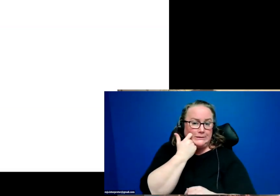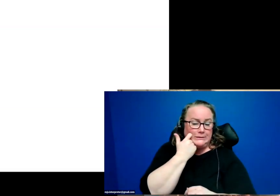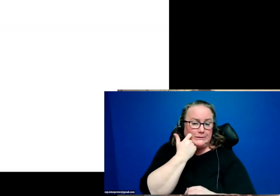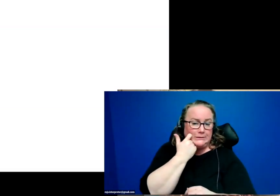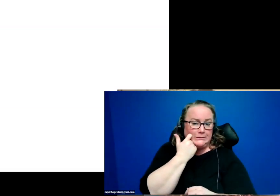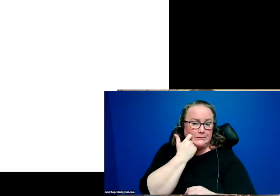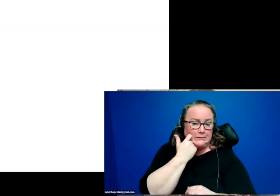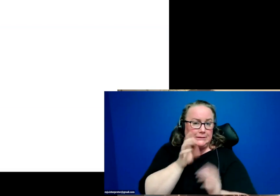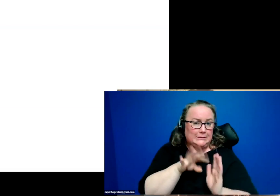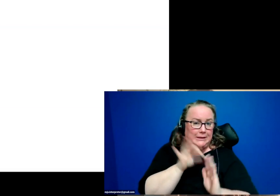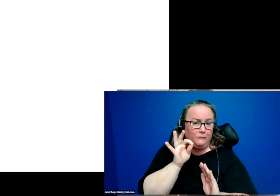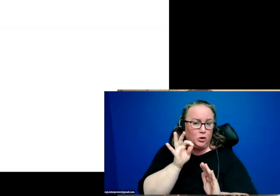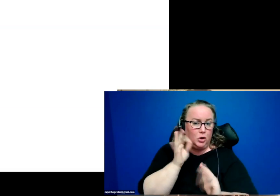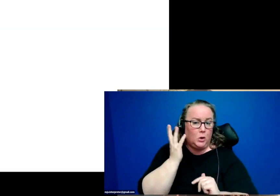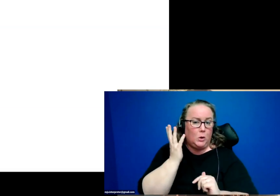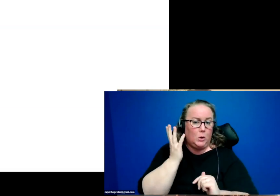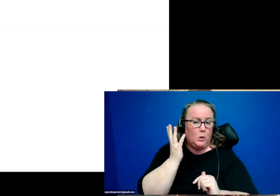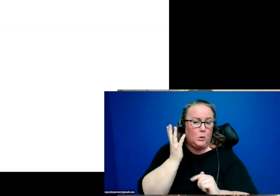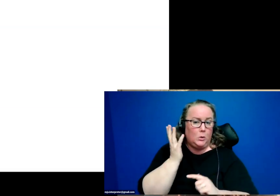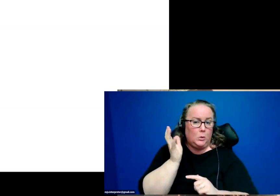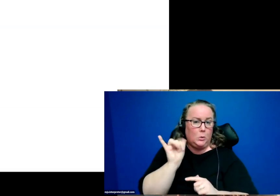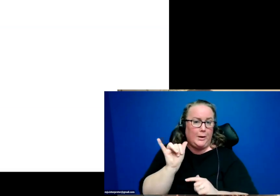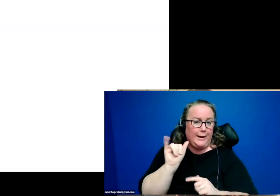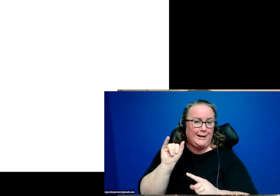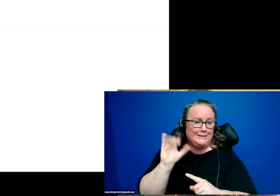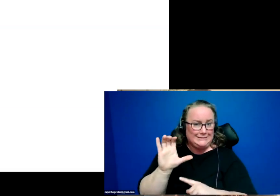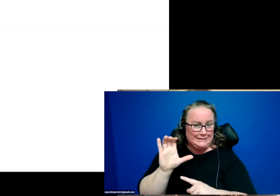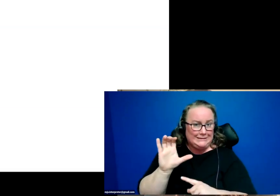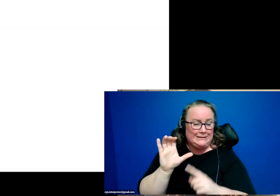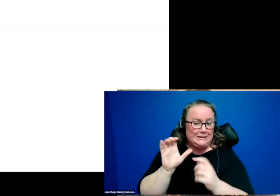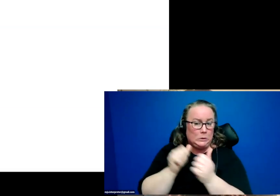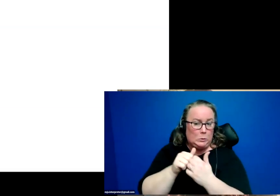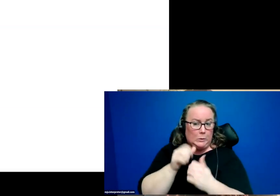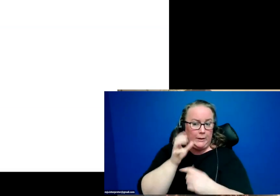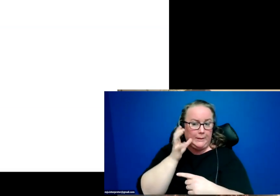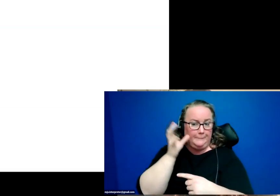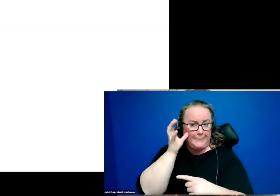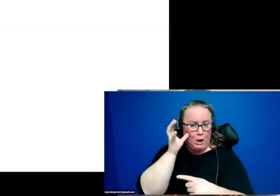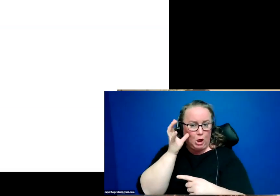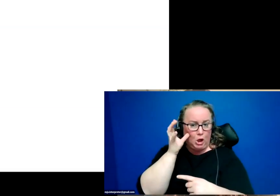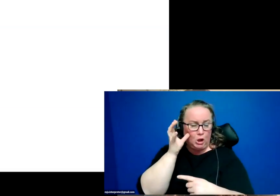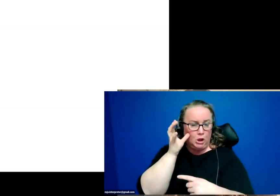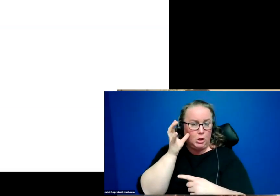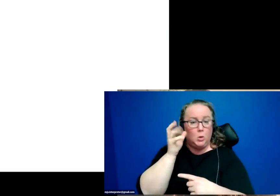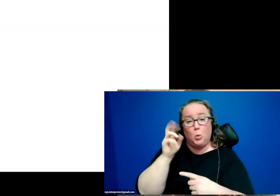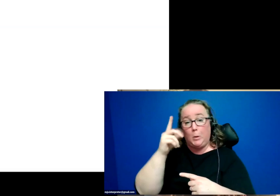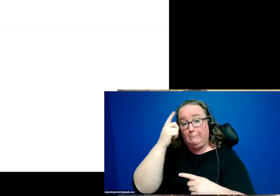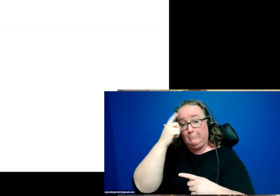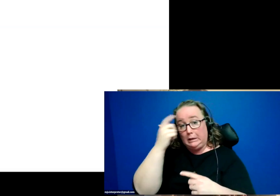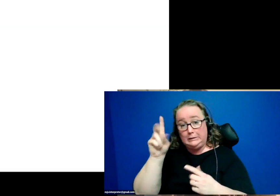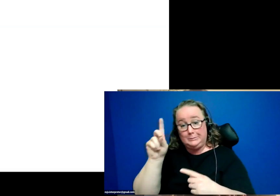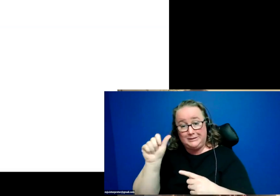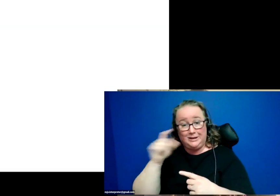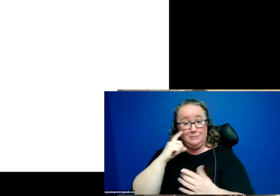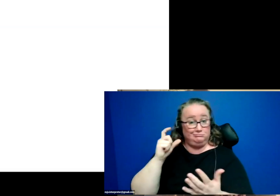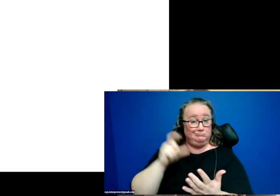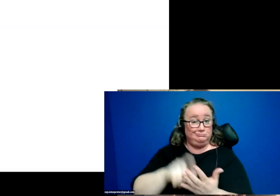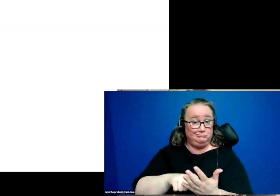YIC of a parent with mental/intellectual disability is a recognized grounds under